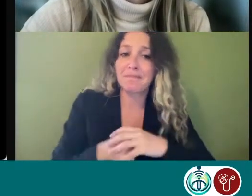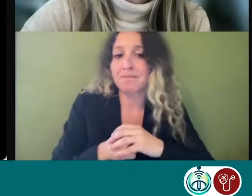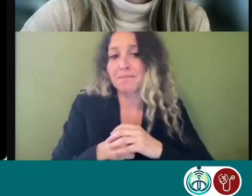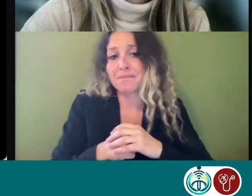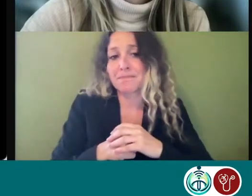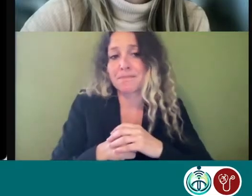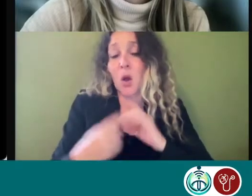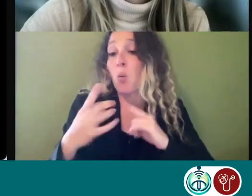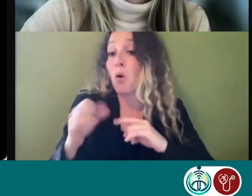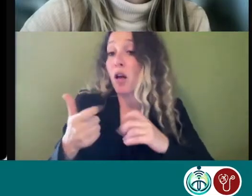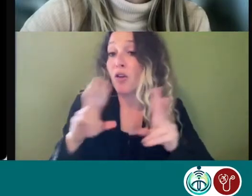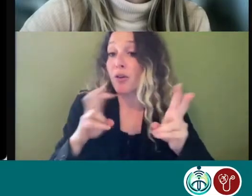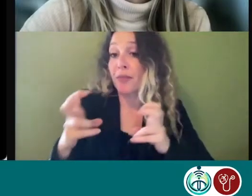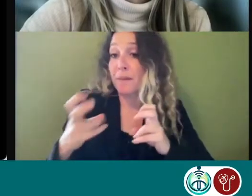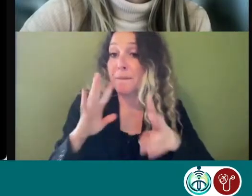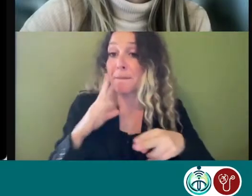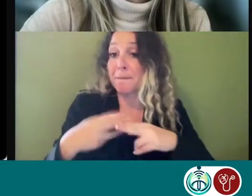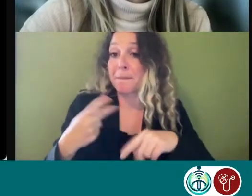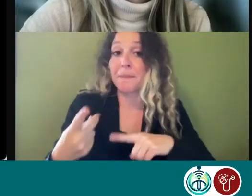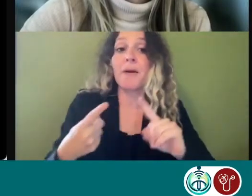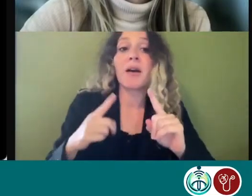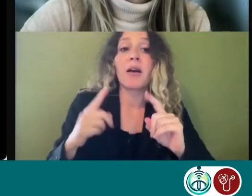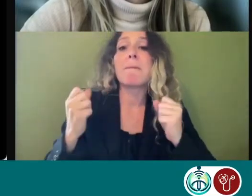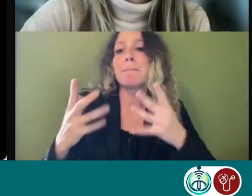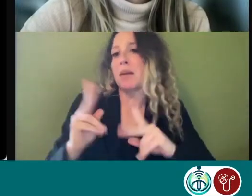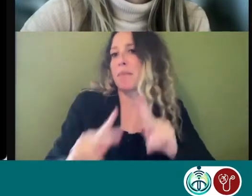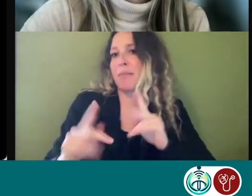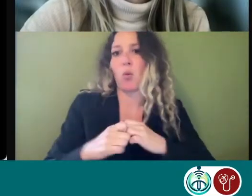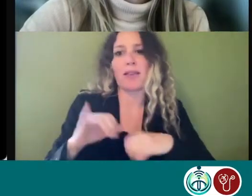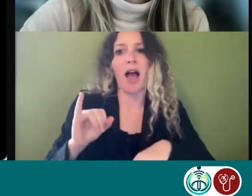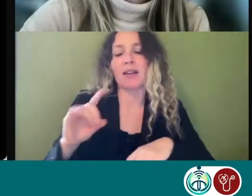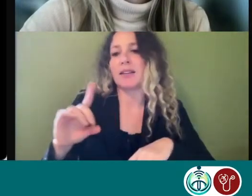that came up was that many people with IDD were actually quite concerned about COVID risk in